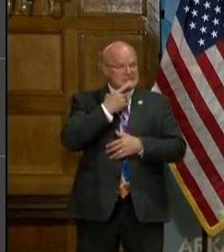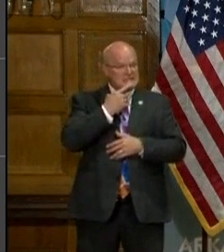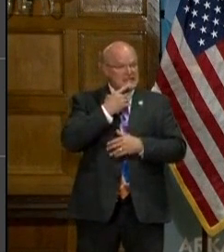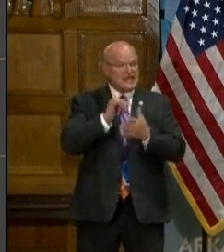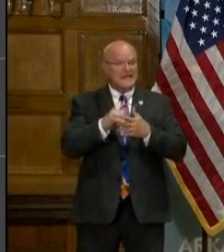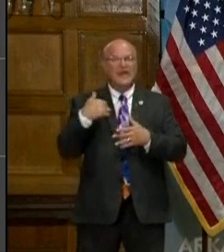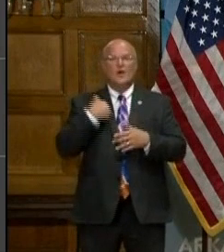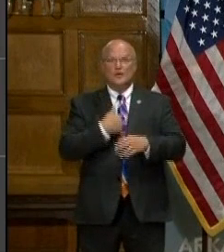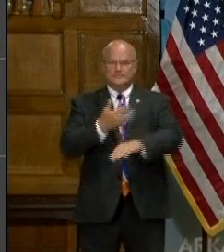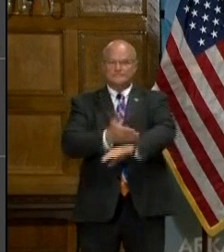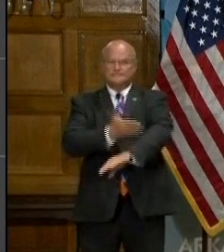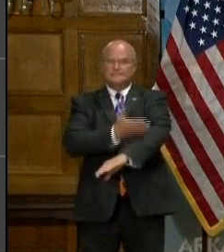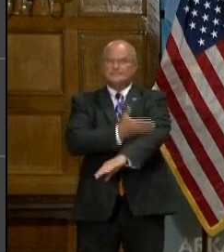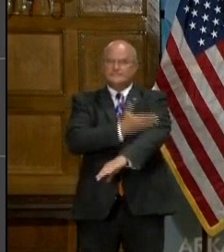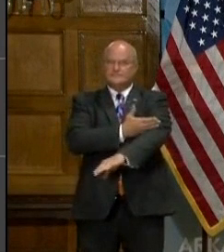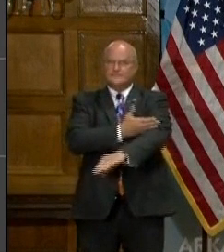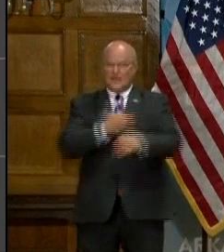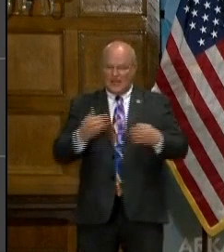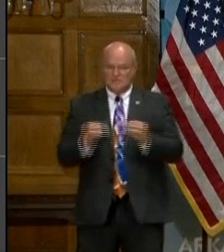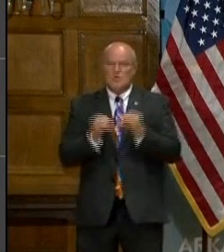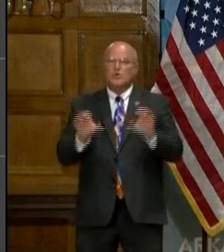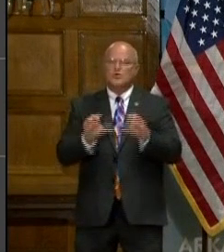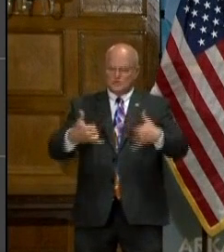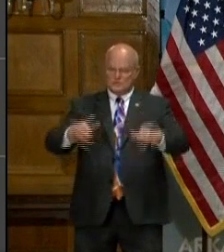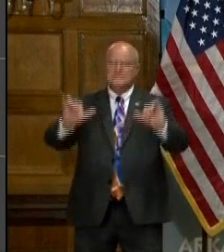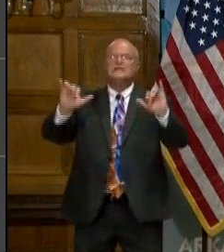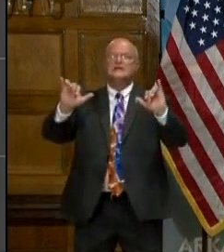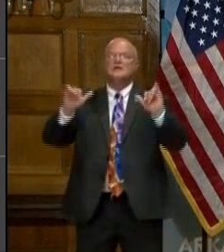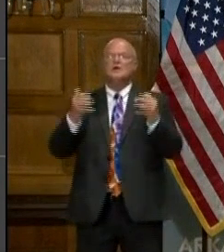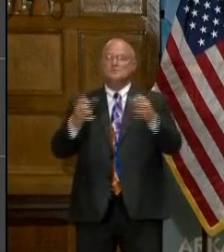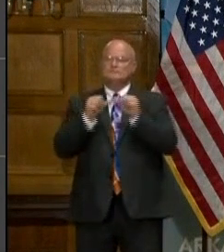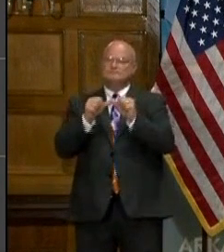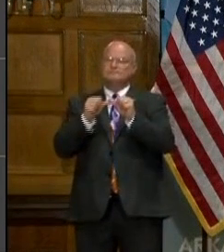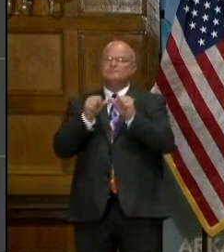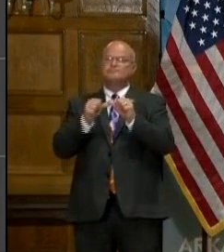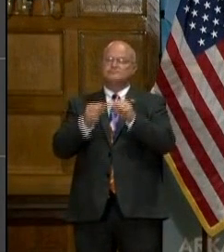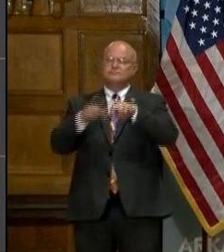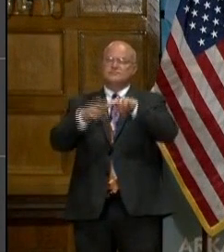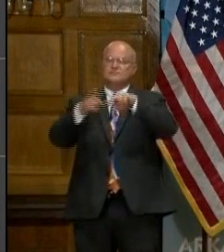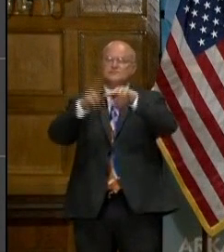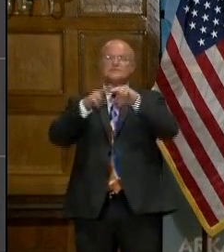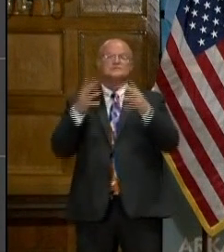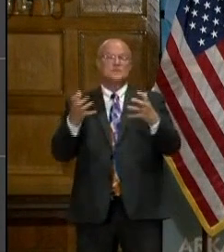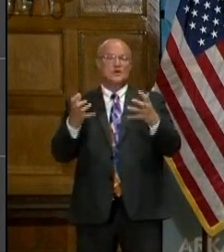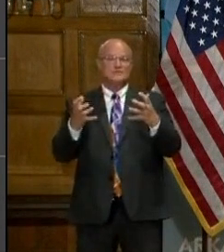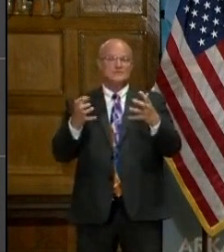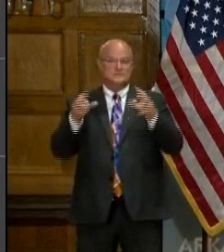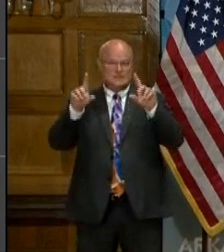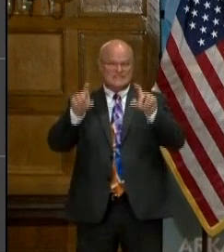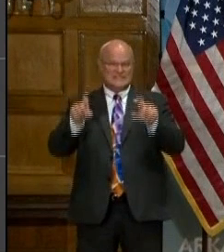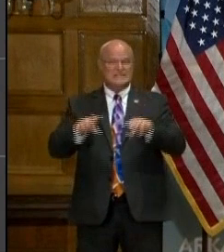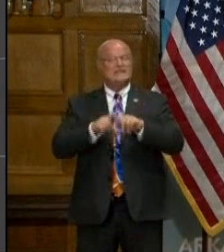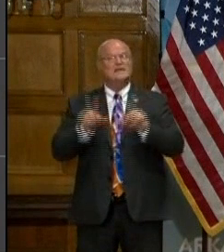AS TO WHERE THEIR TESTING IS ON A PER CAPITA BASIS. THIS IS SIMPLY TO SAY WE HAVE